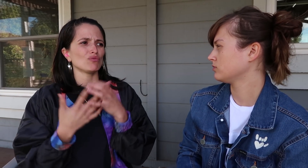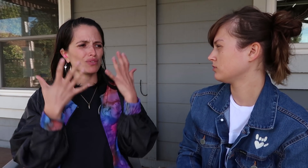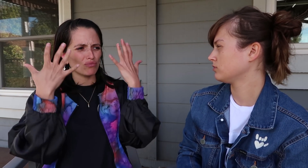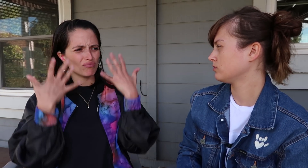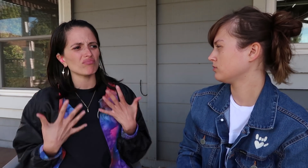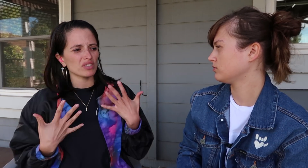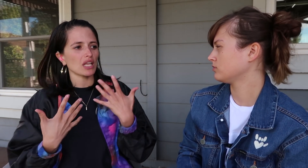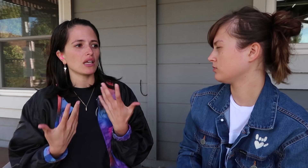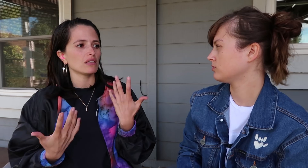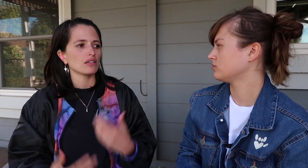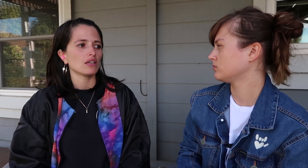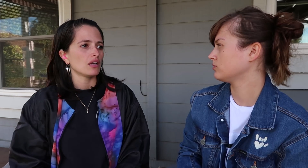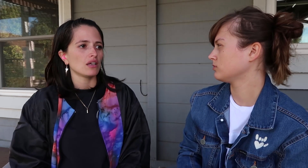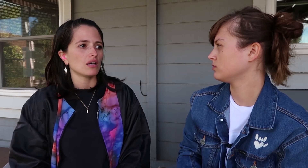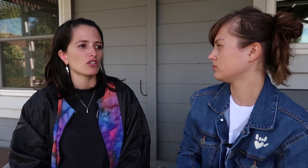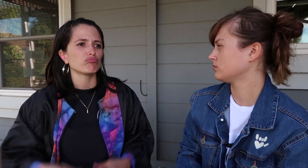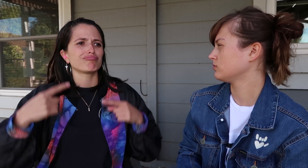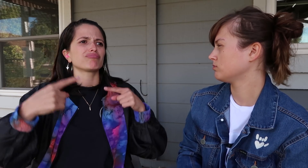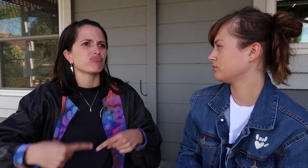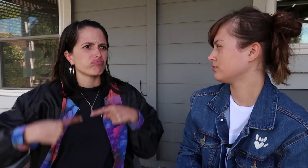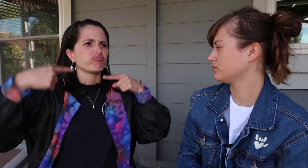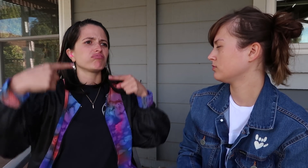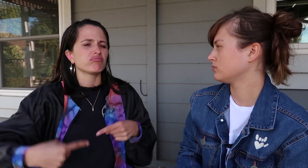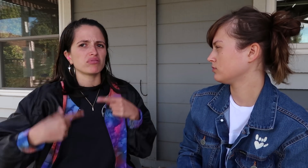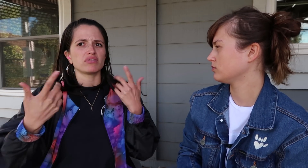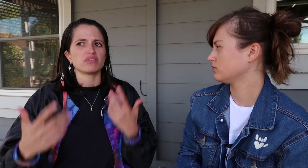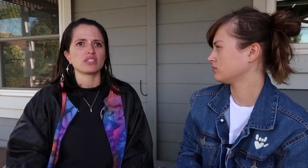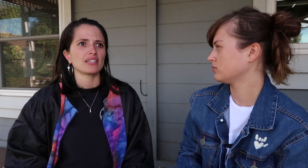I was really depressed... constantly struggling...